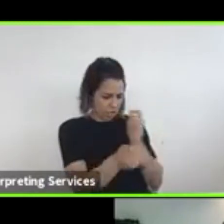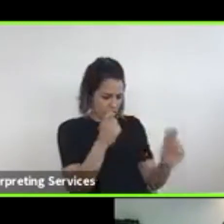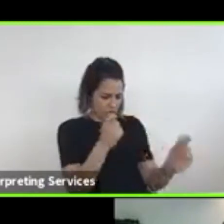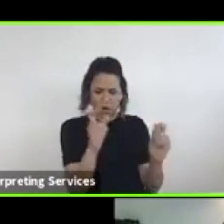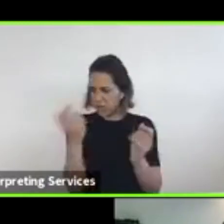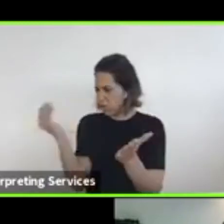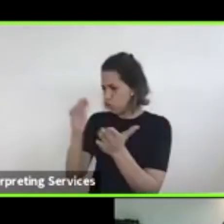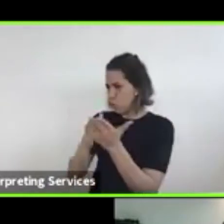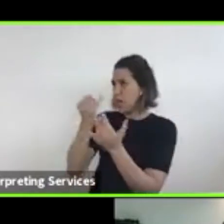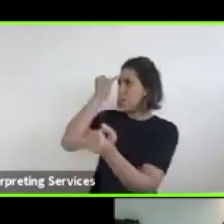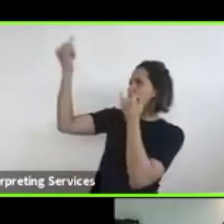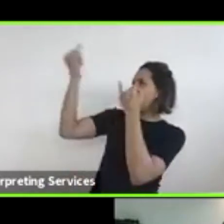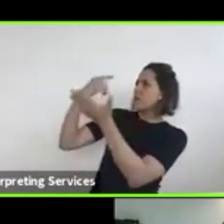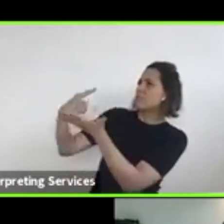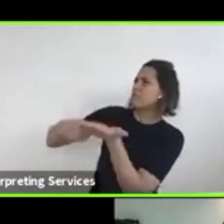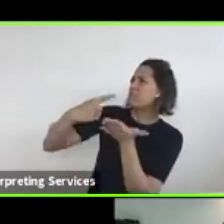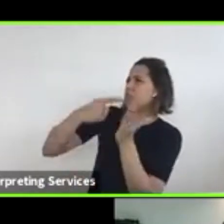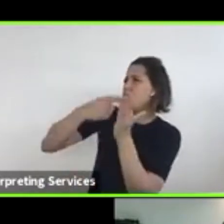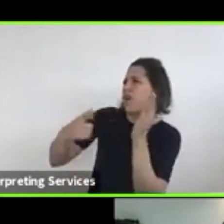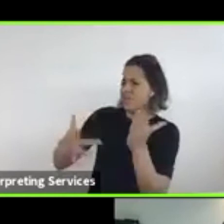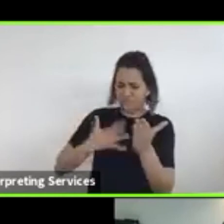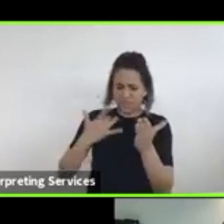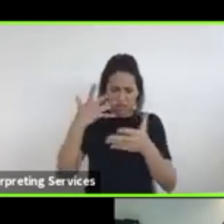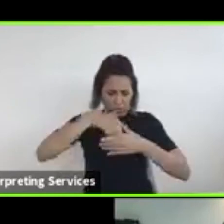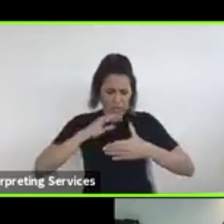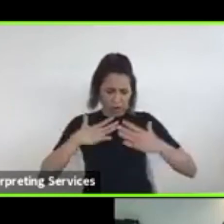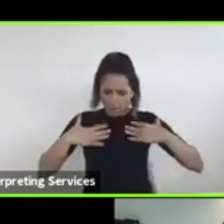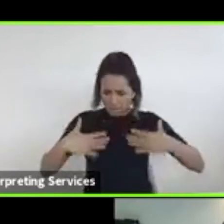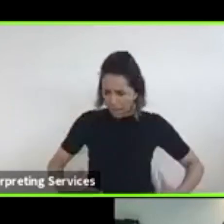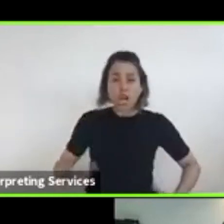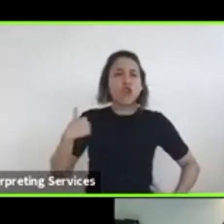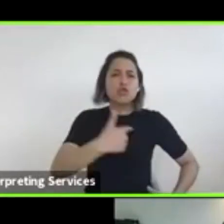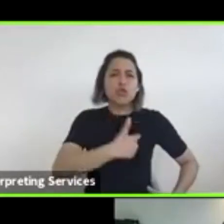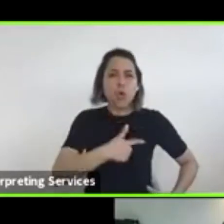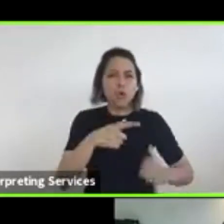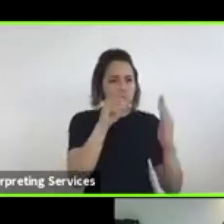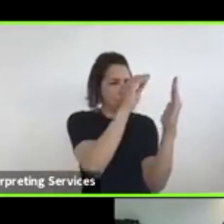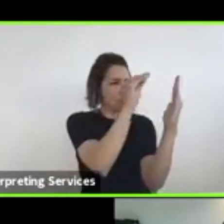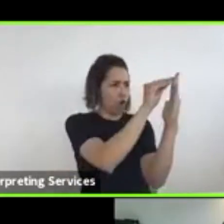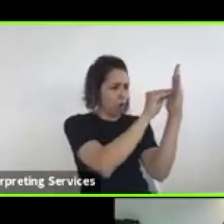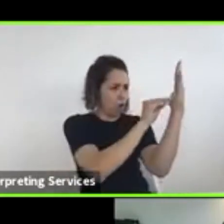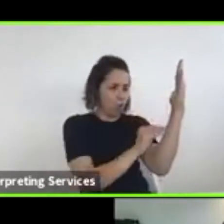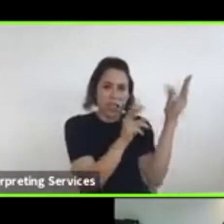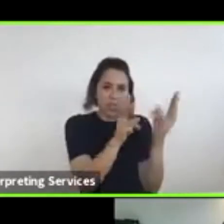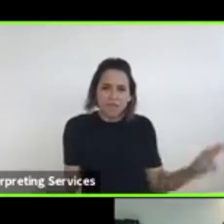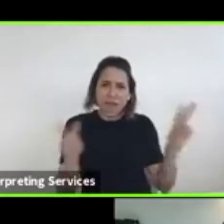AND WHAT DOES IT FEEL LIKE IN OUR BODIES? AND SO WE WROTE THESE VALUES DOWN, AND THEN THAT IS WHAT HAS PROPELLED ALL OF